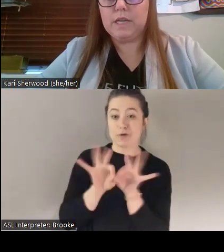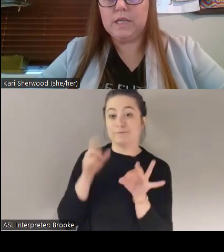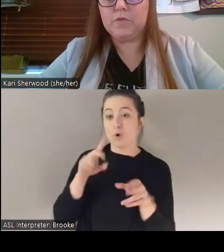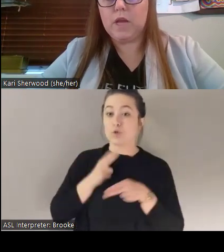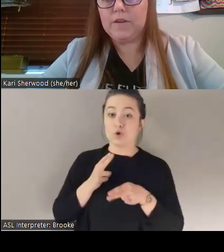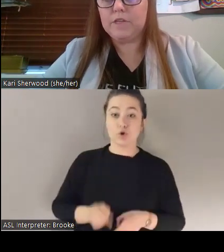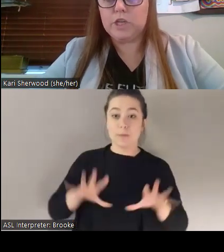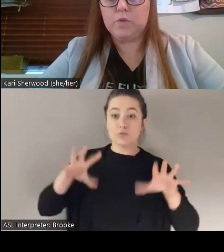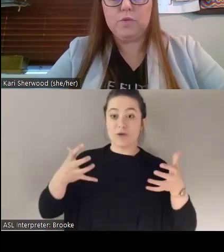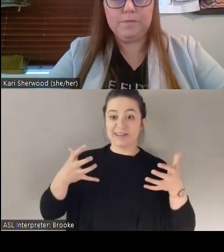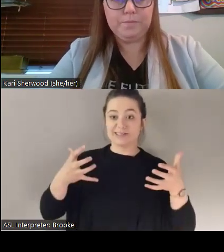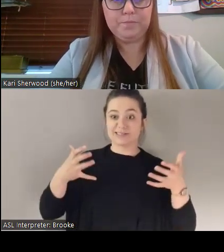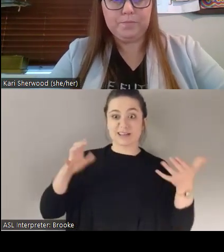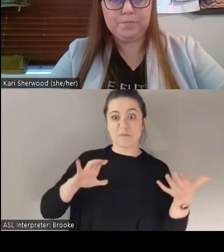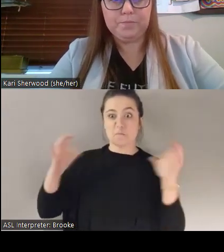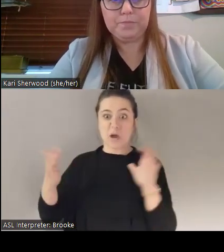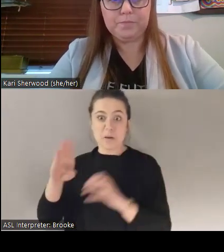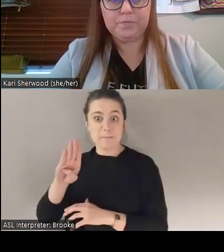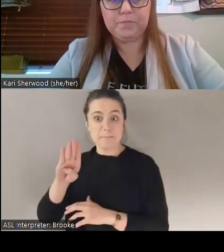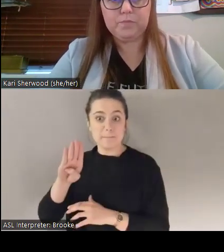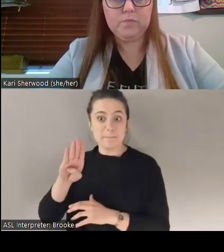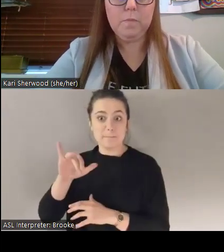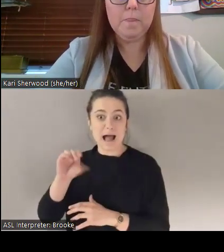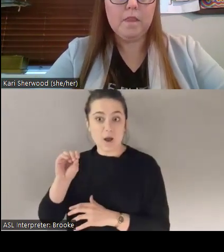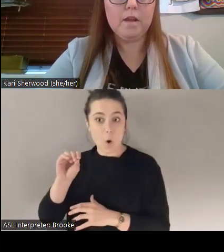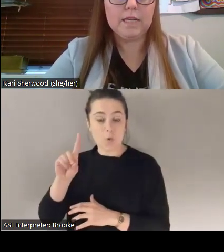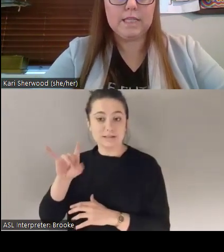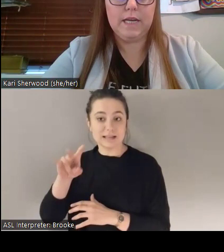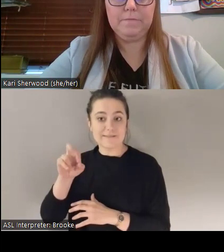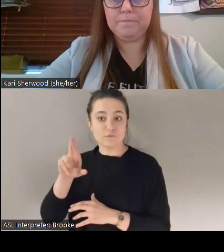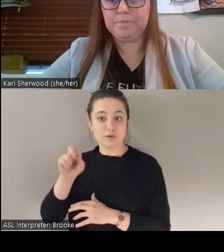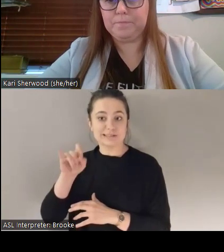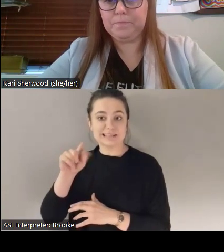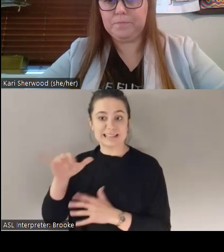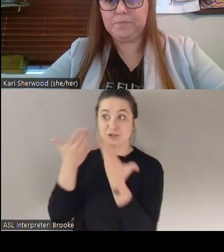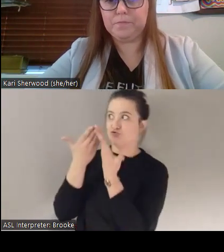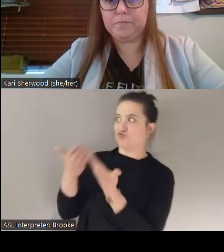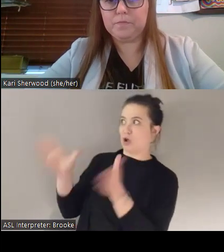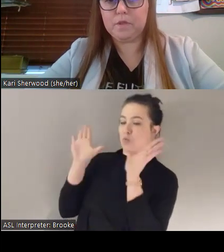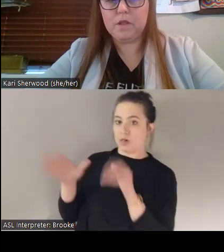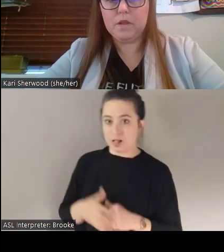is for life in general. Next slide.